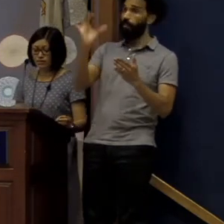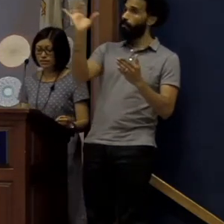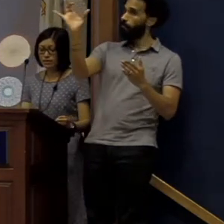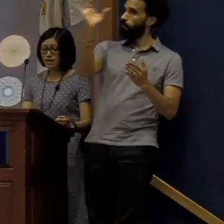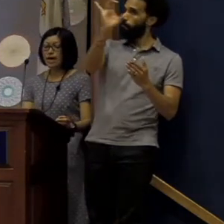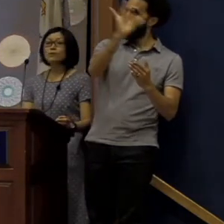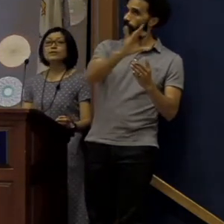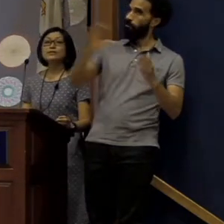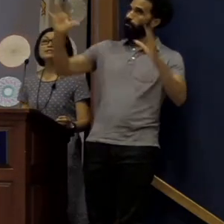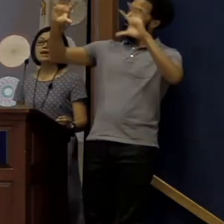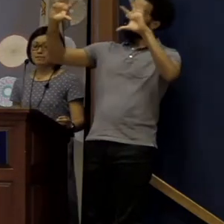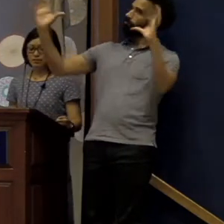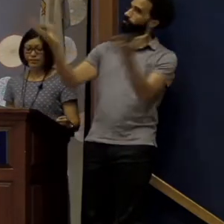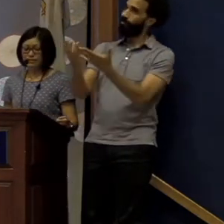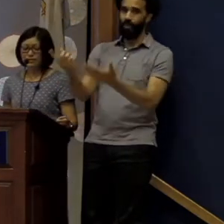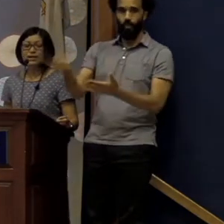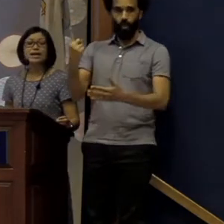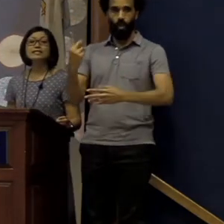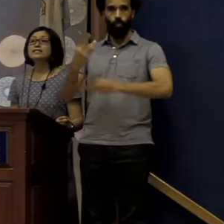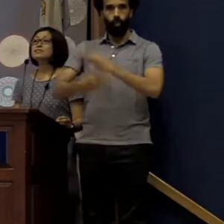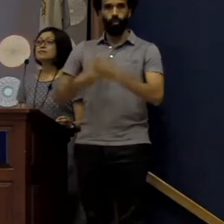I want to expand my world and still be me